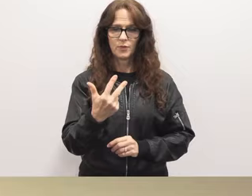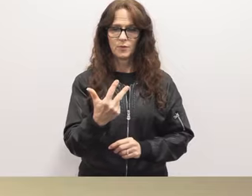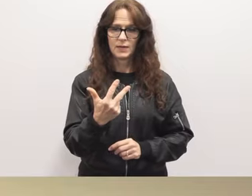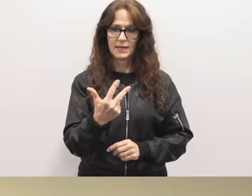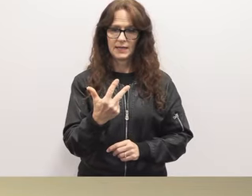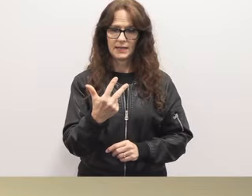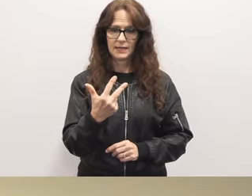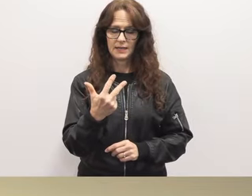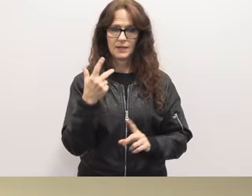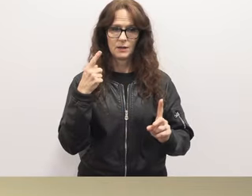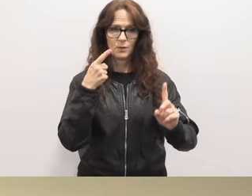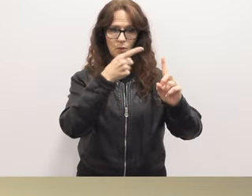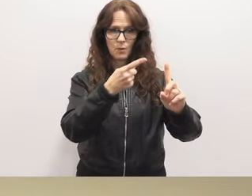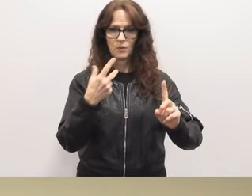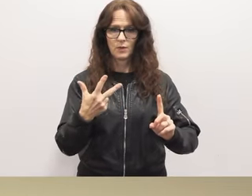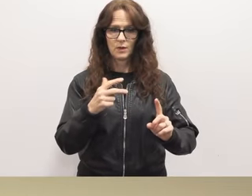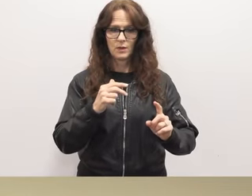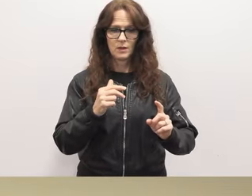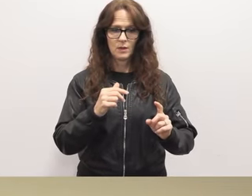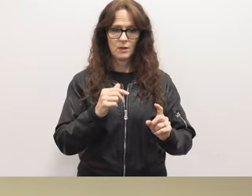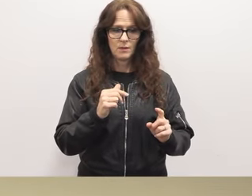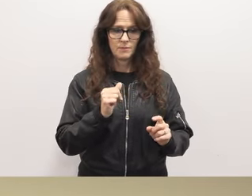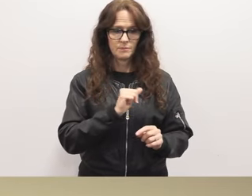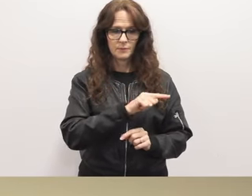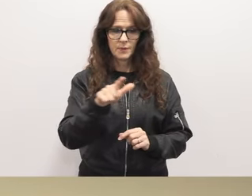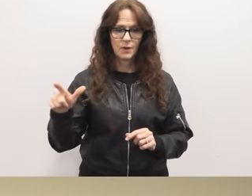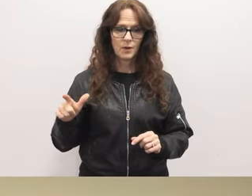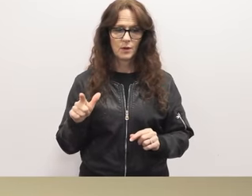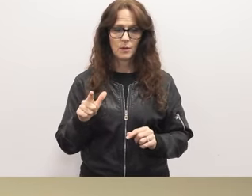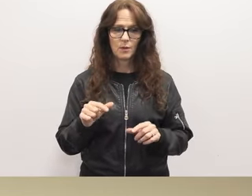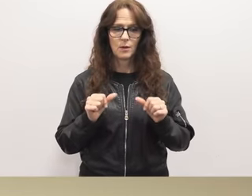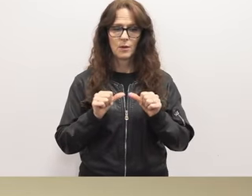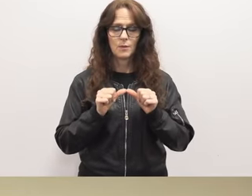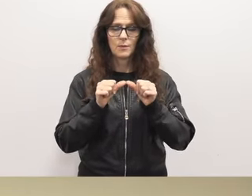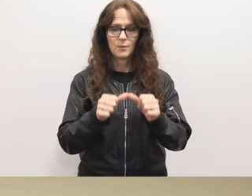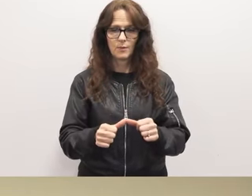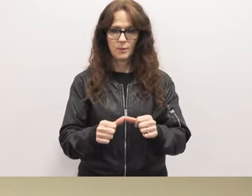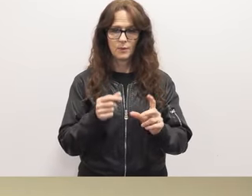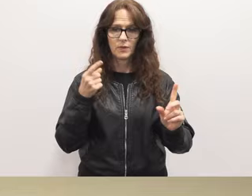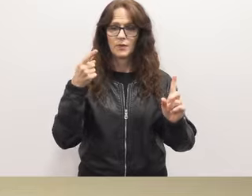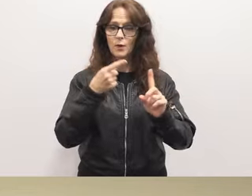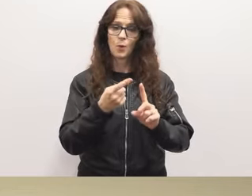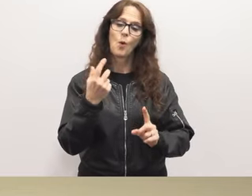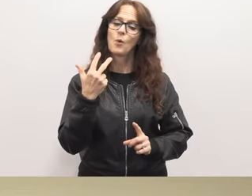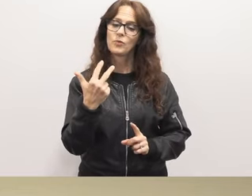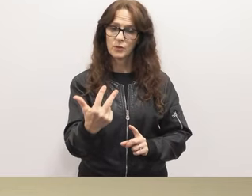So all of you essentially want to proceed with goal number three, but there's a conversation